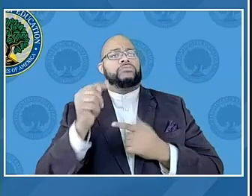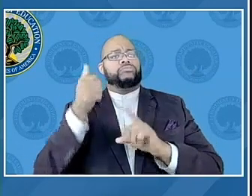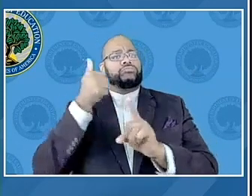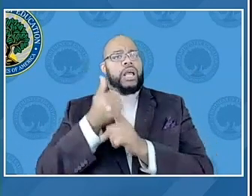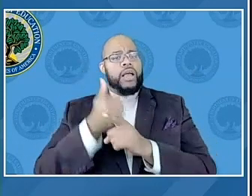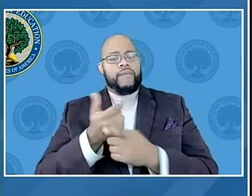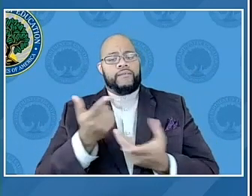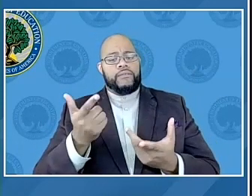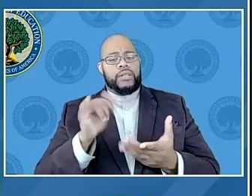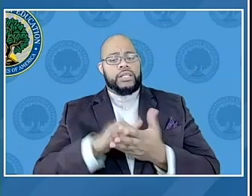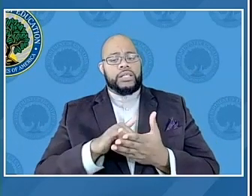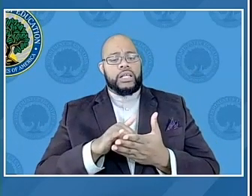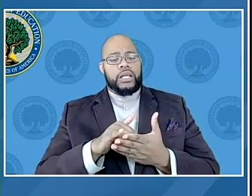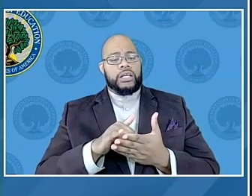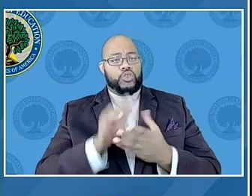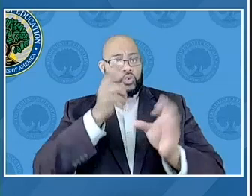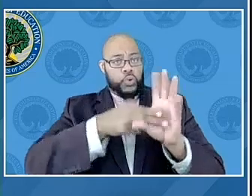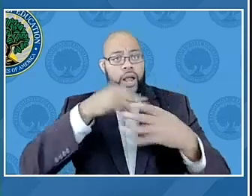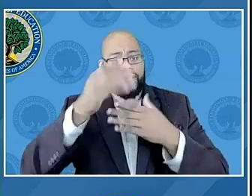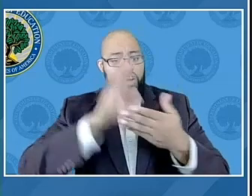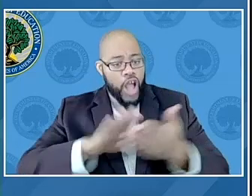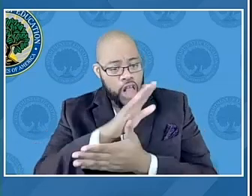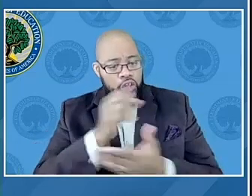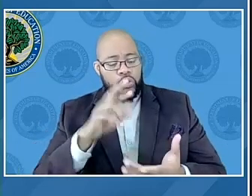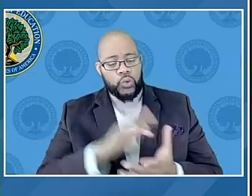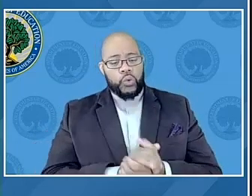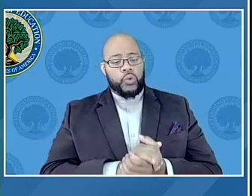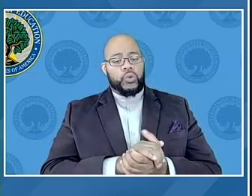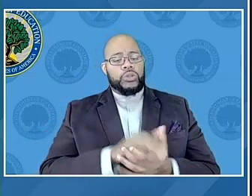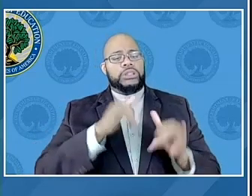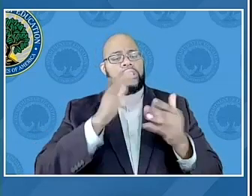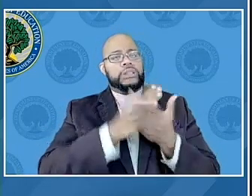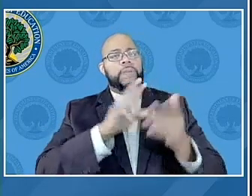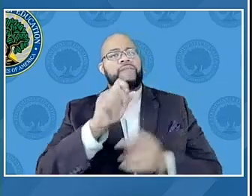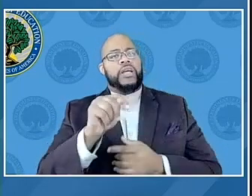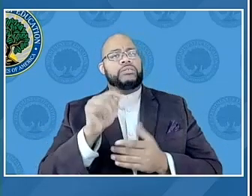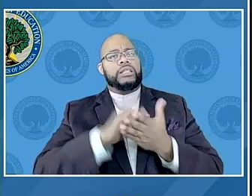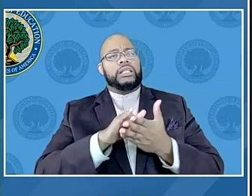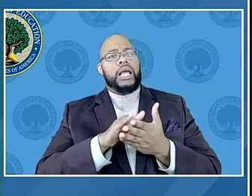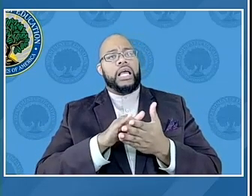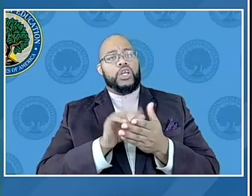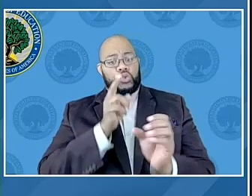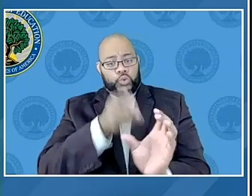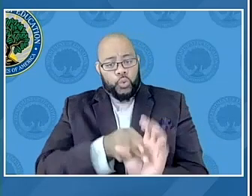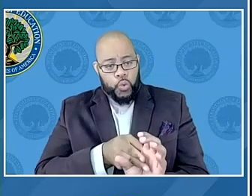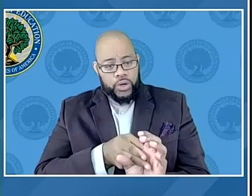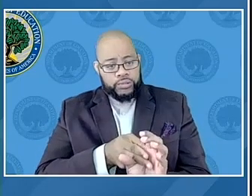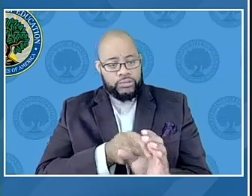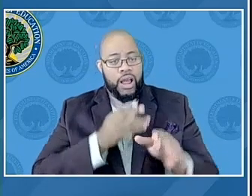of college or still some veterans that even enlist after they've accumulated some